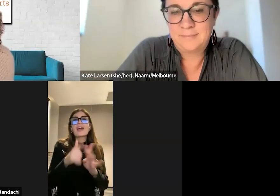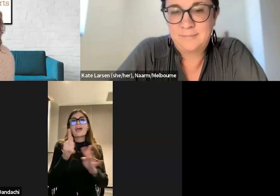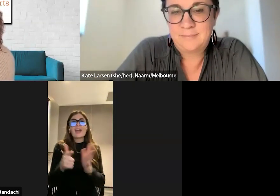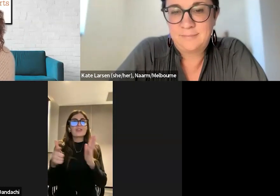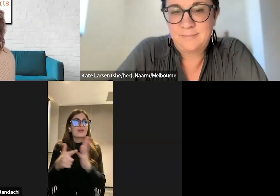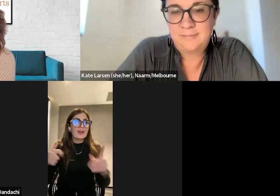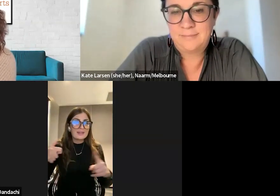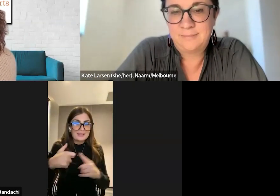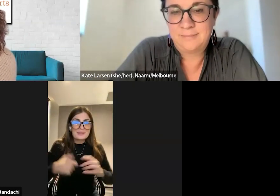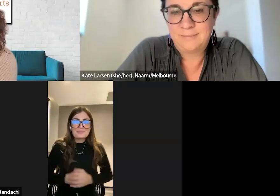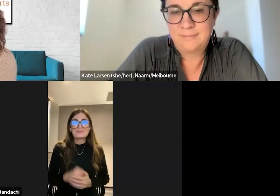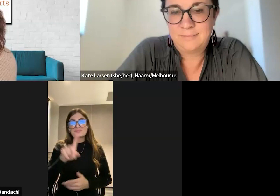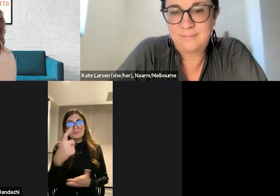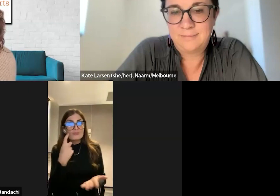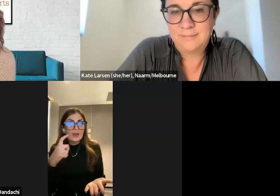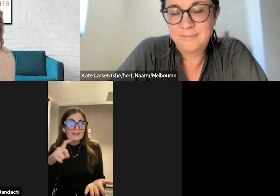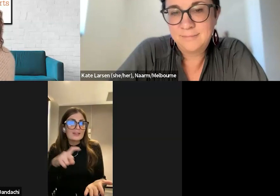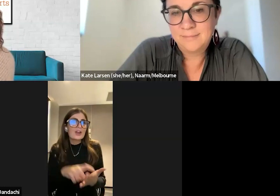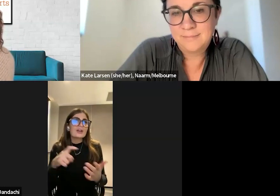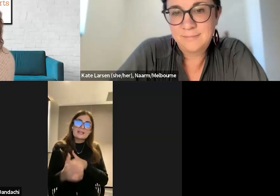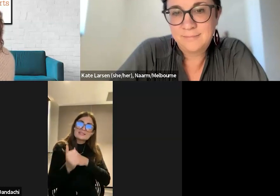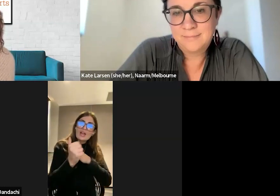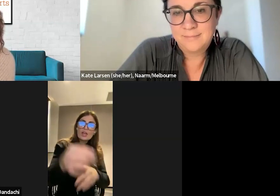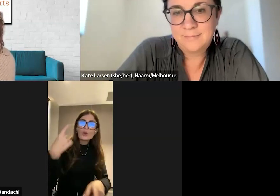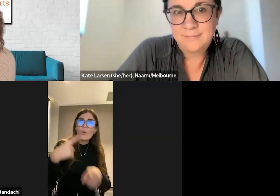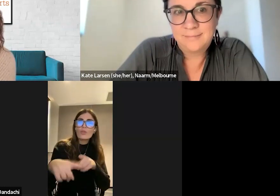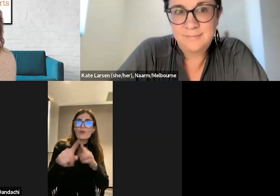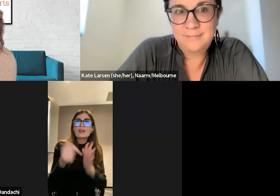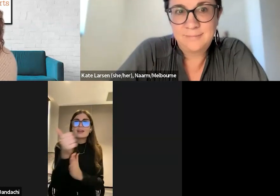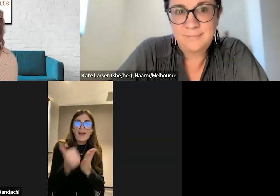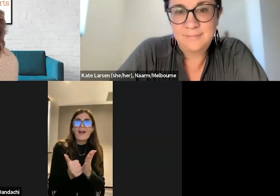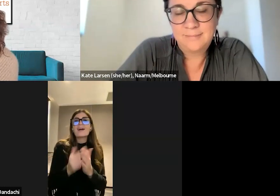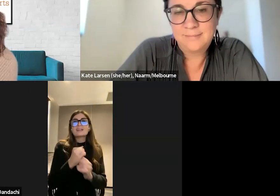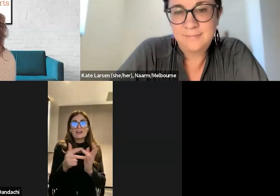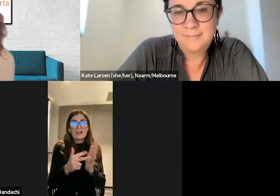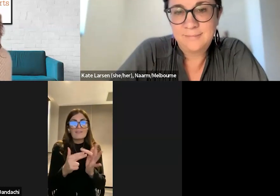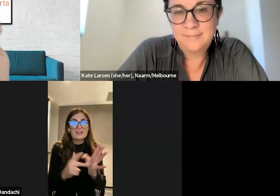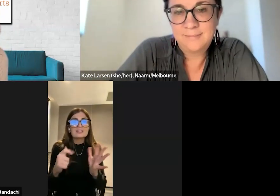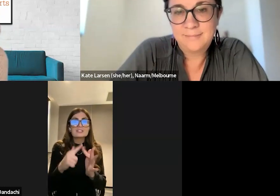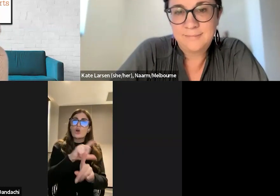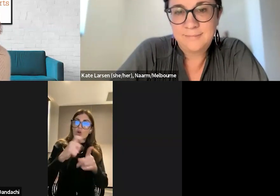Kate's recognised as a leading authority in arts governance, cultural leadership, workplace culture and well-being.